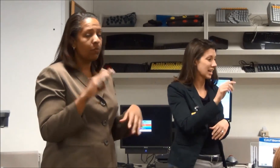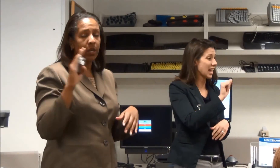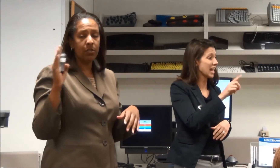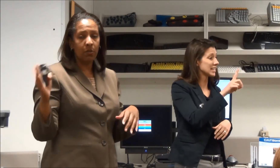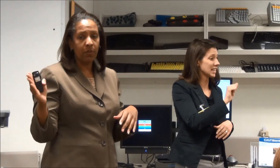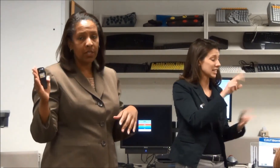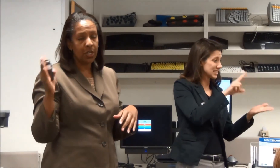signed.